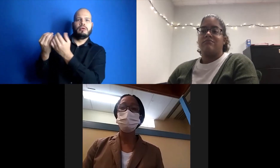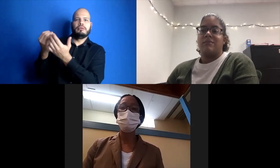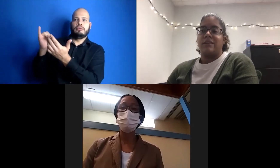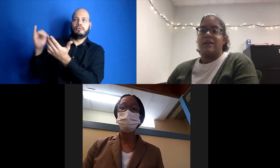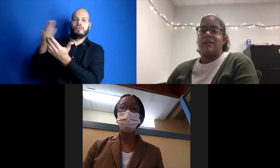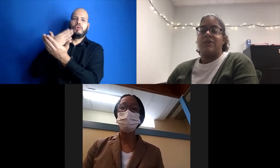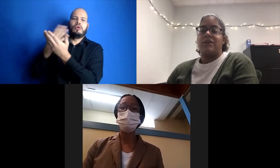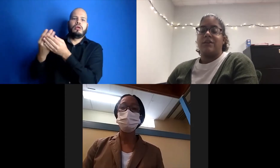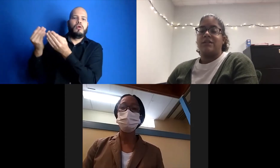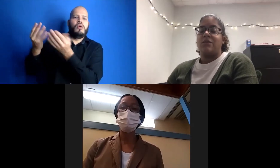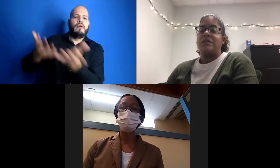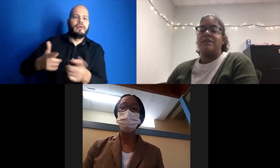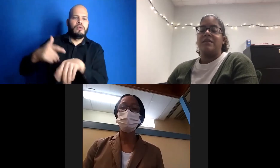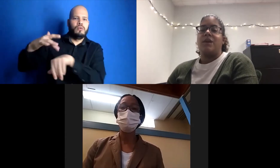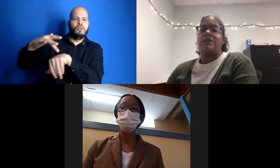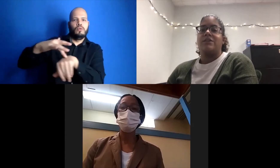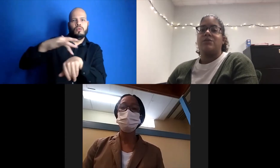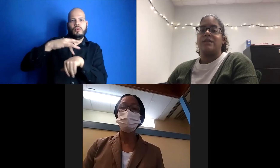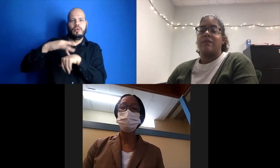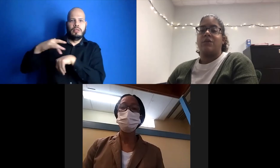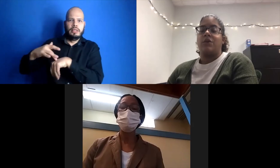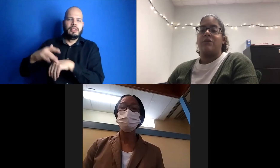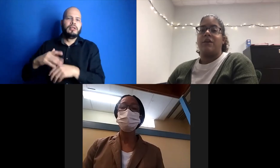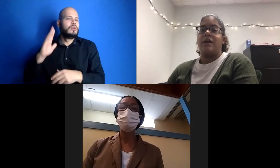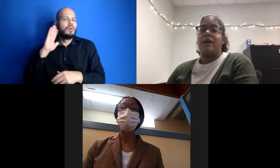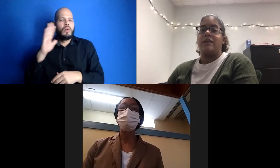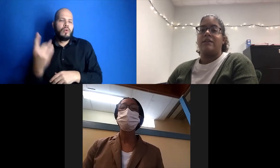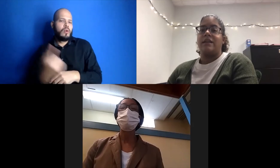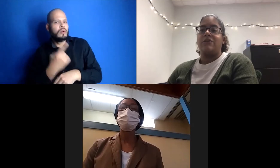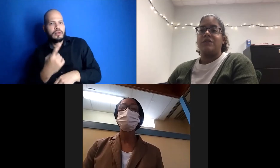but there is going to be someone else who is deaf and hard of hearing and they understand